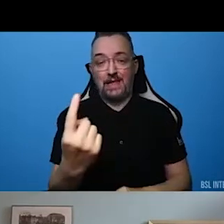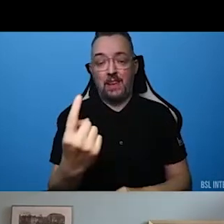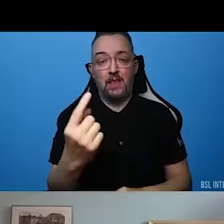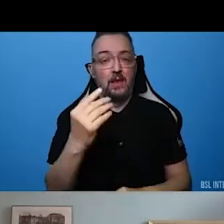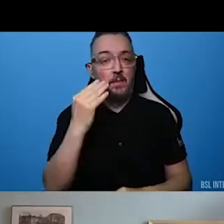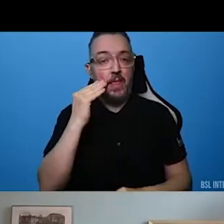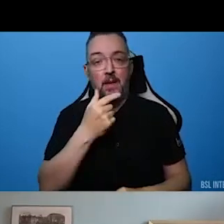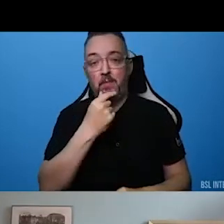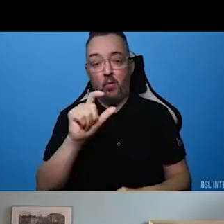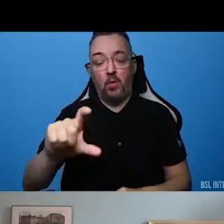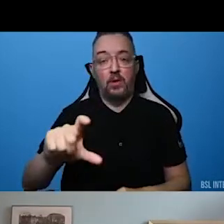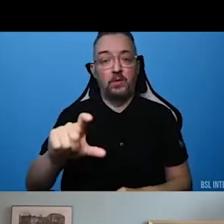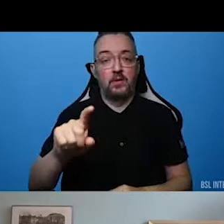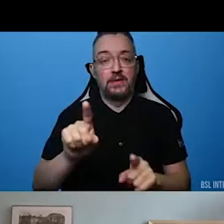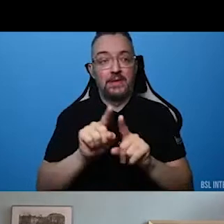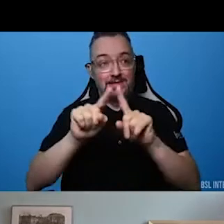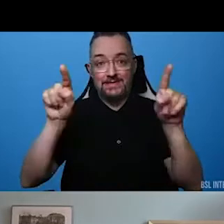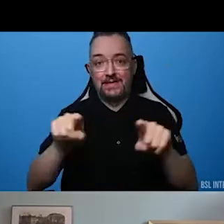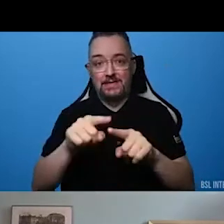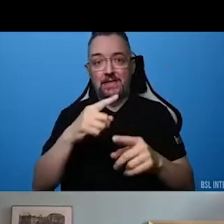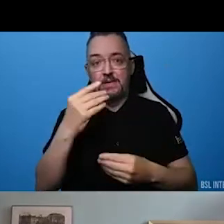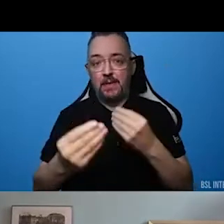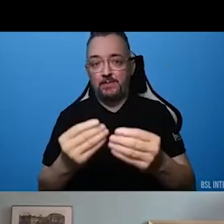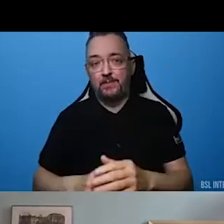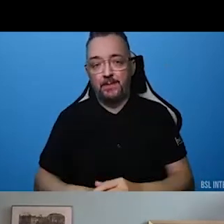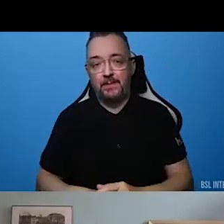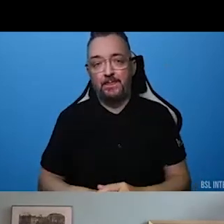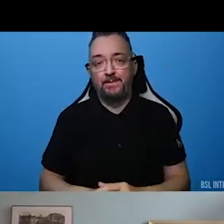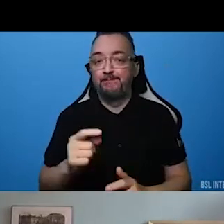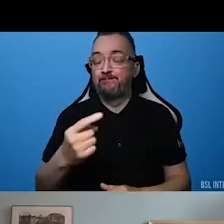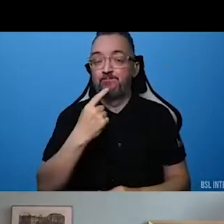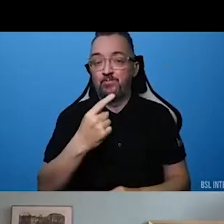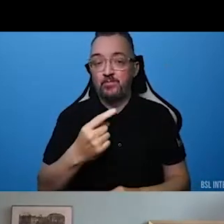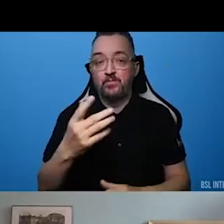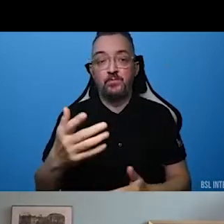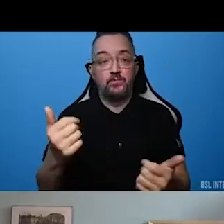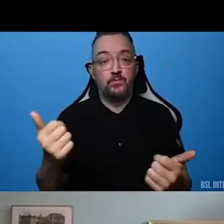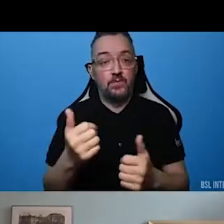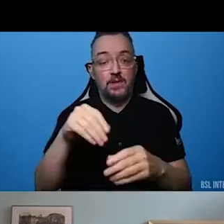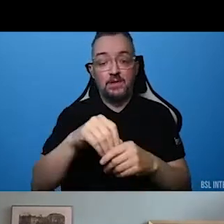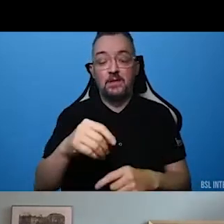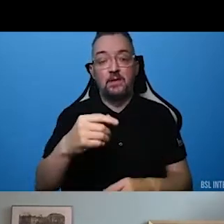in scenes such as this one. So Gates notes that already in the late 1500s